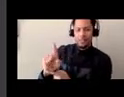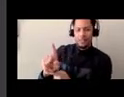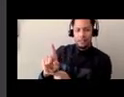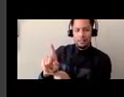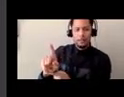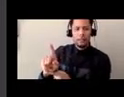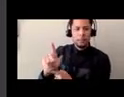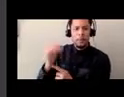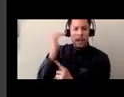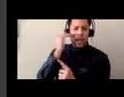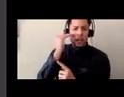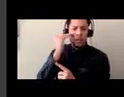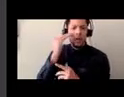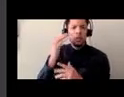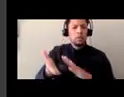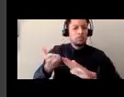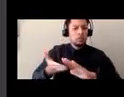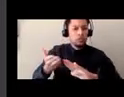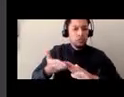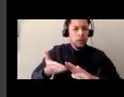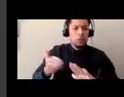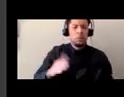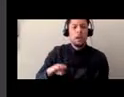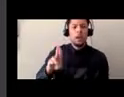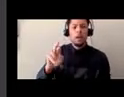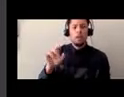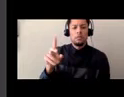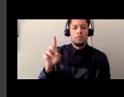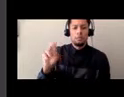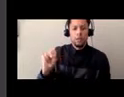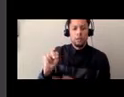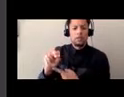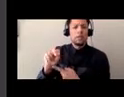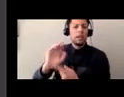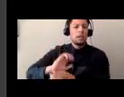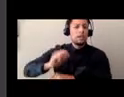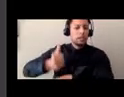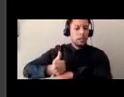And they are located physically in the Chico area Butte County.